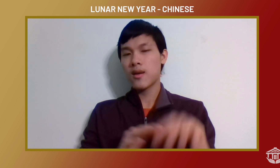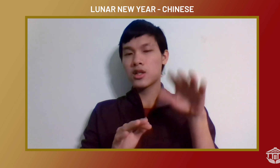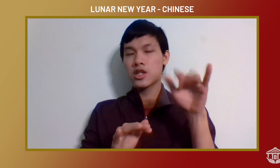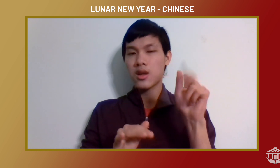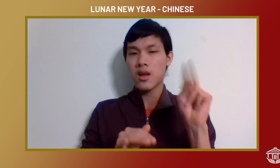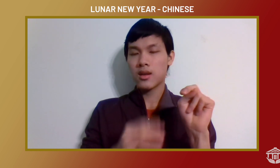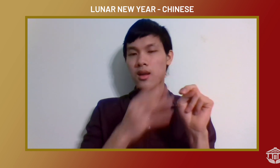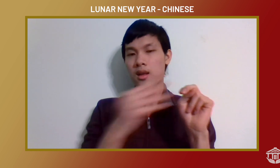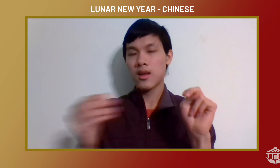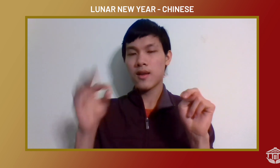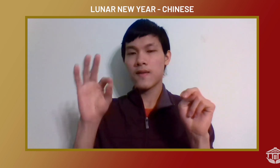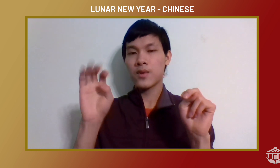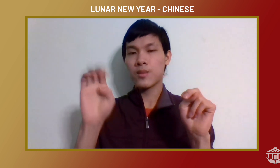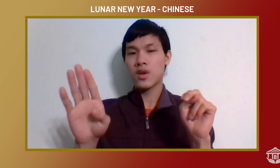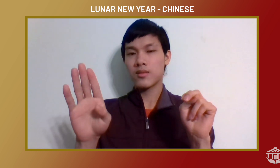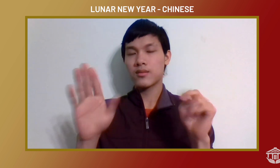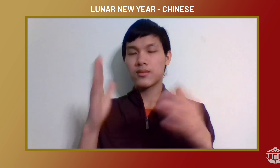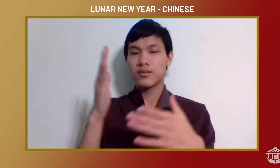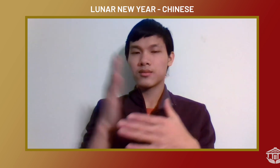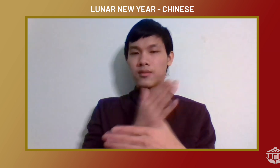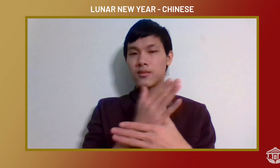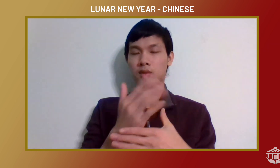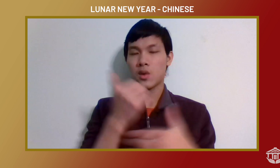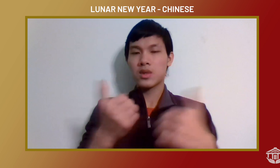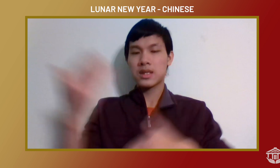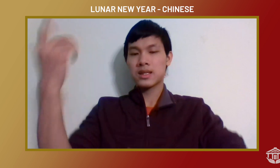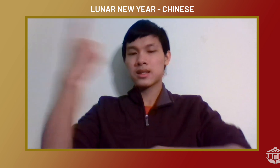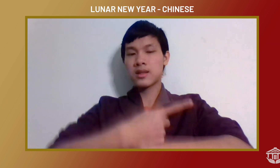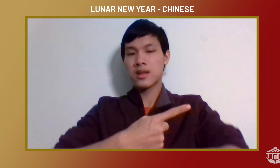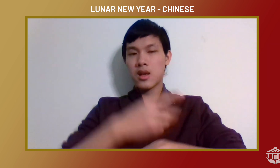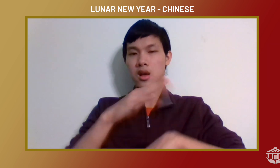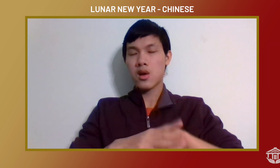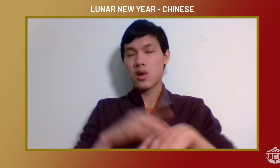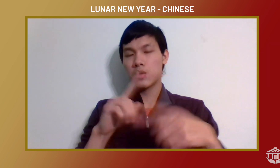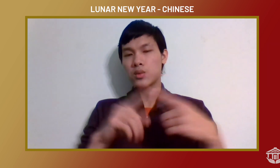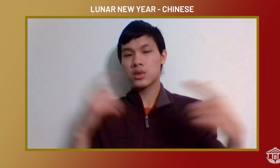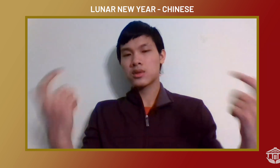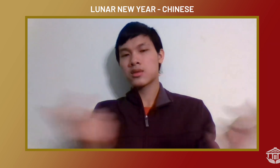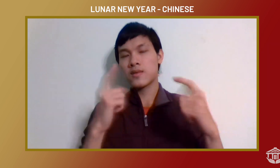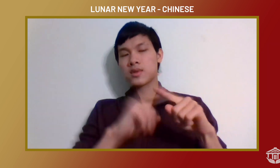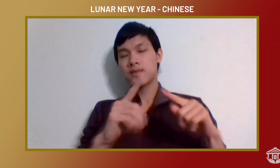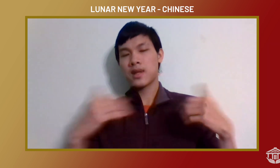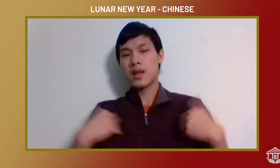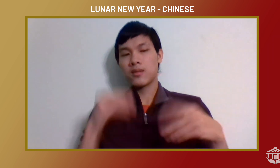The Lunar New Year falls on a day sometime in January or February but it depends on the year.